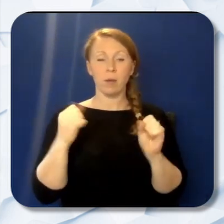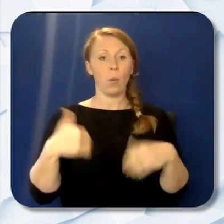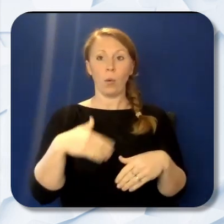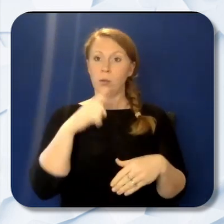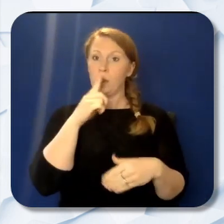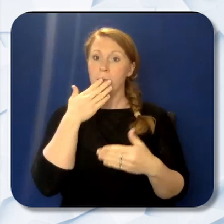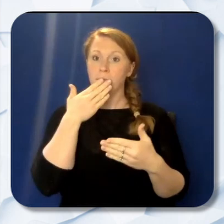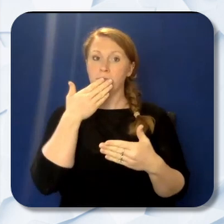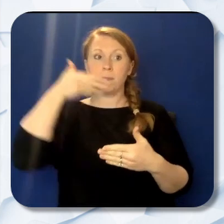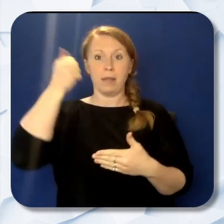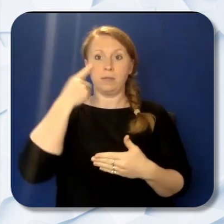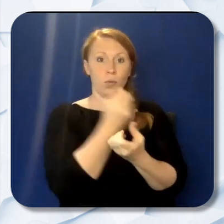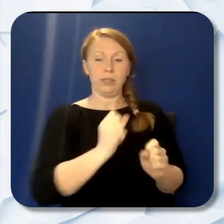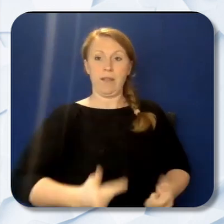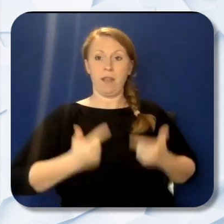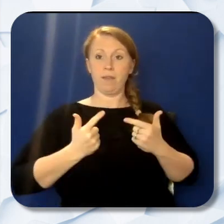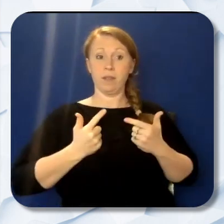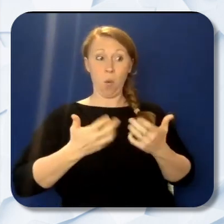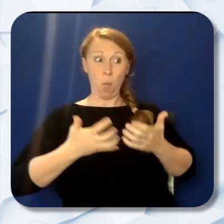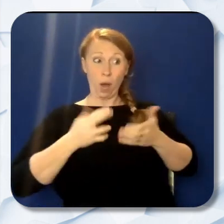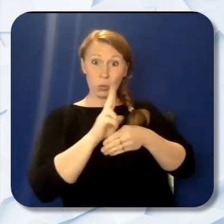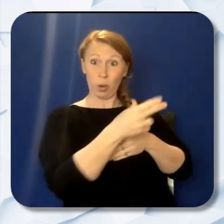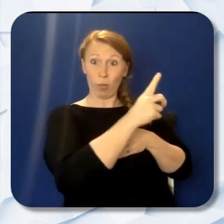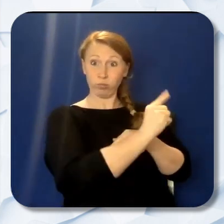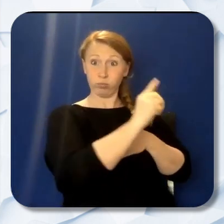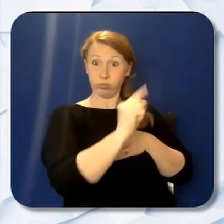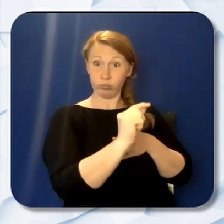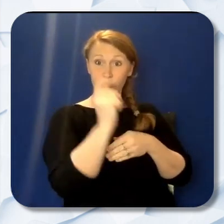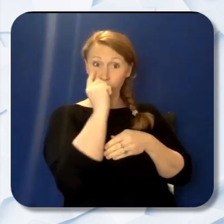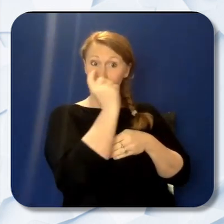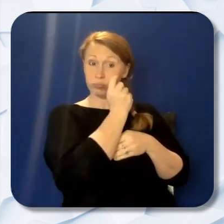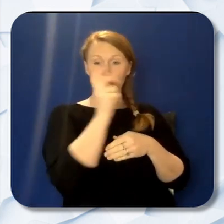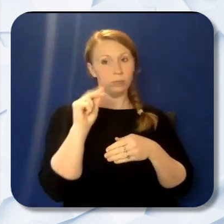We never want to have to use this, but we always encourage people who are in a helper role to